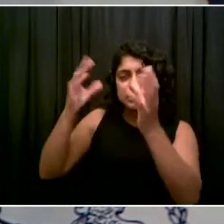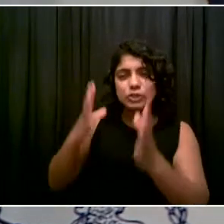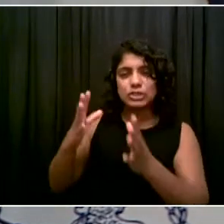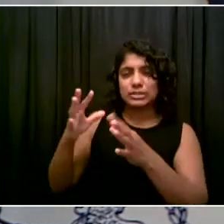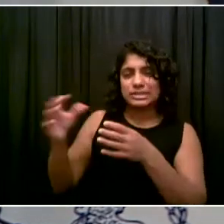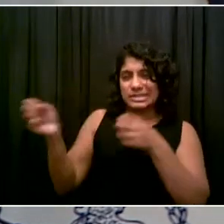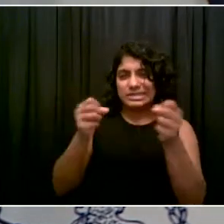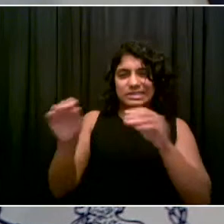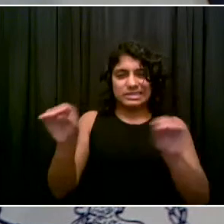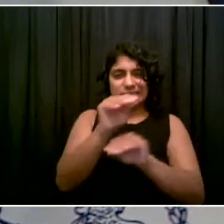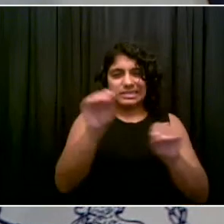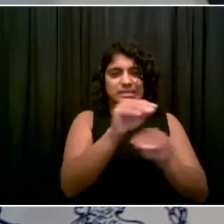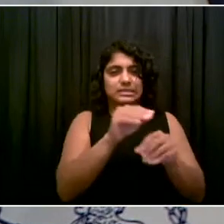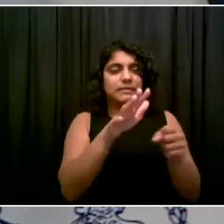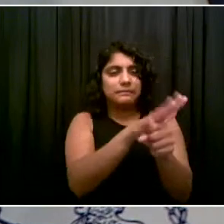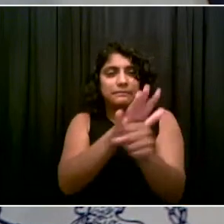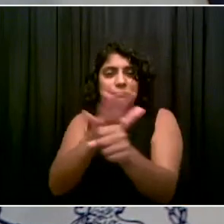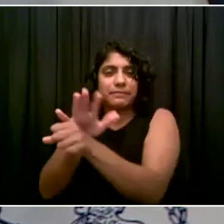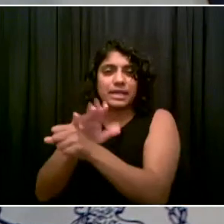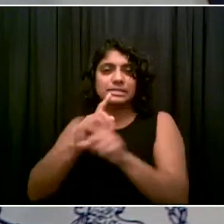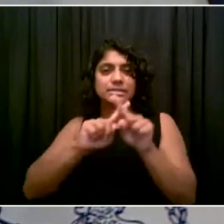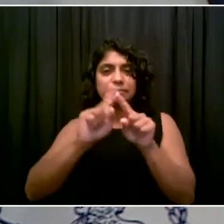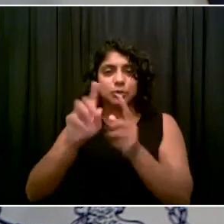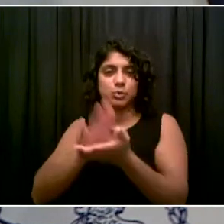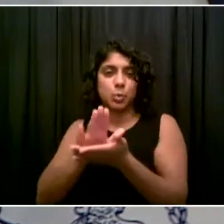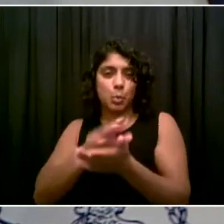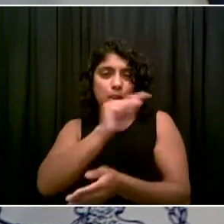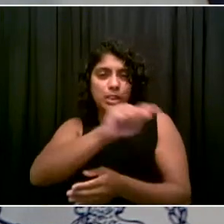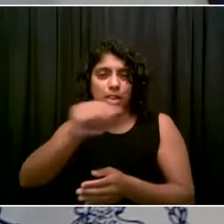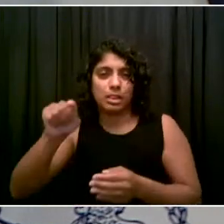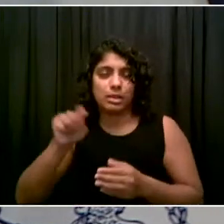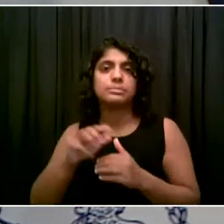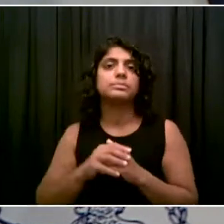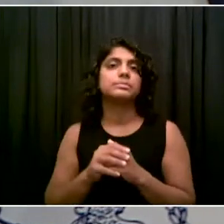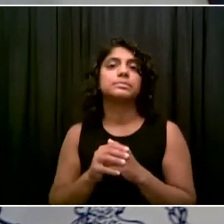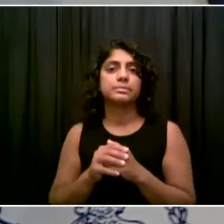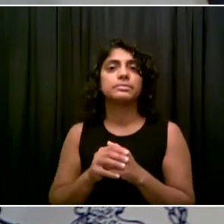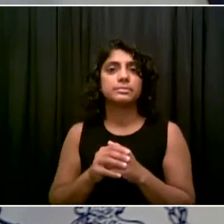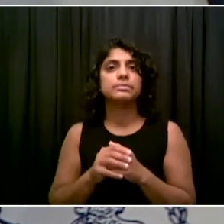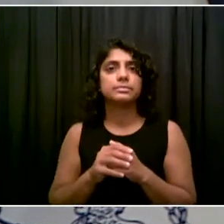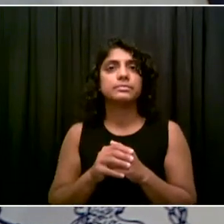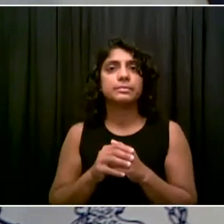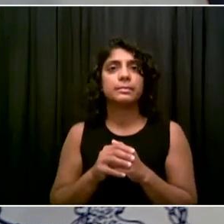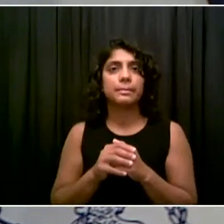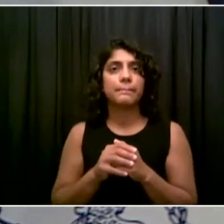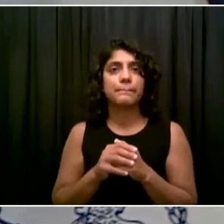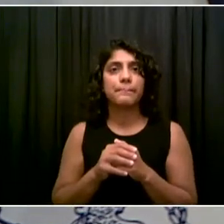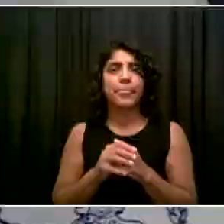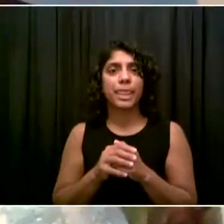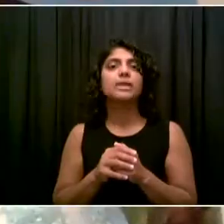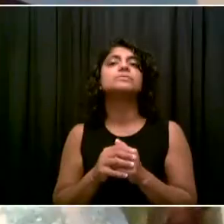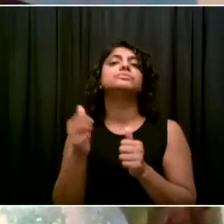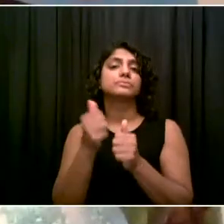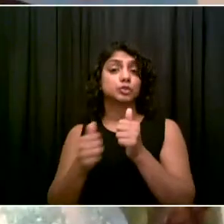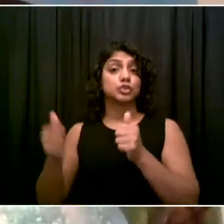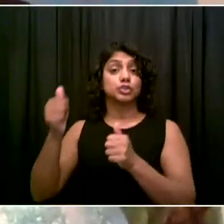T IMY ATAKE A FEW DAYS TO SORT OUT IN A FEW SCHOOLS. BUT OVERWHELMINGLY I THINK EW'VE GOT WHAT WE NEED. GO AHEAD CHANCELLOR MEISHA ROSS